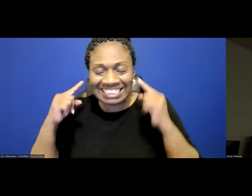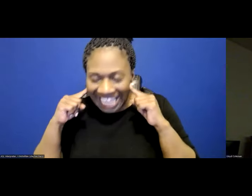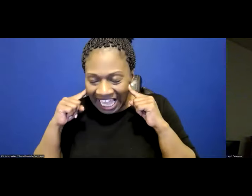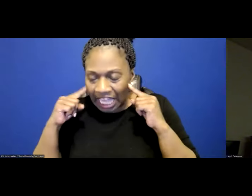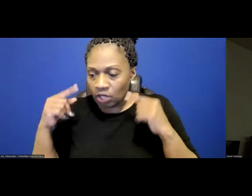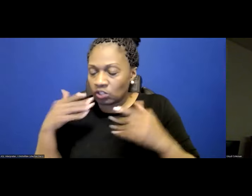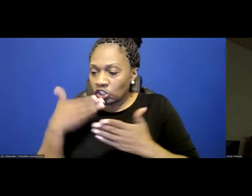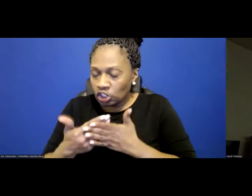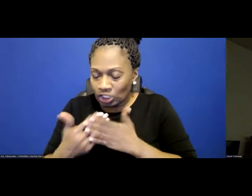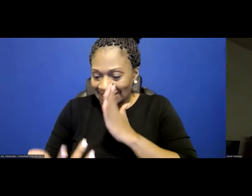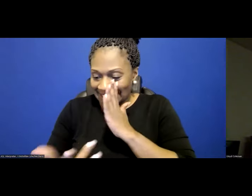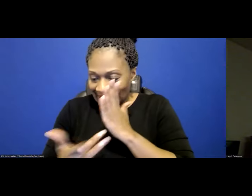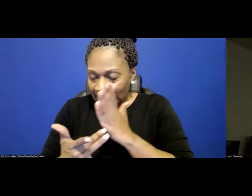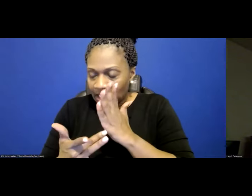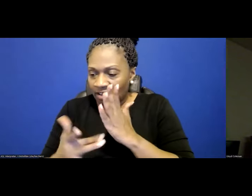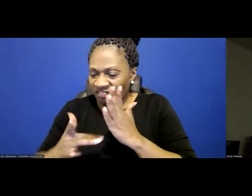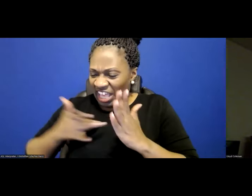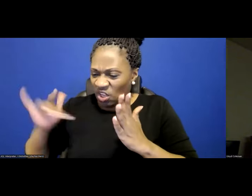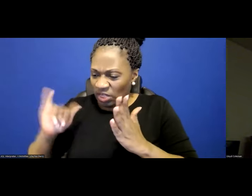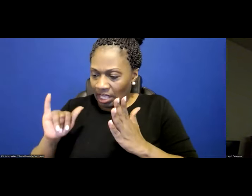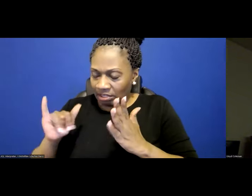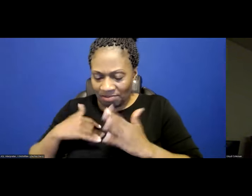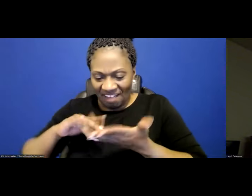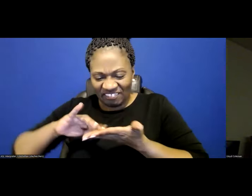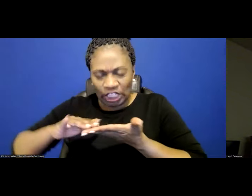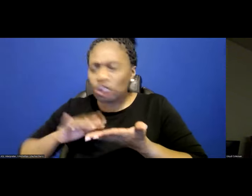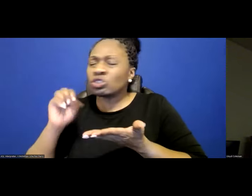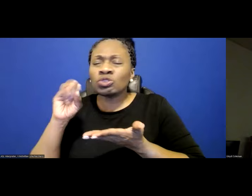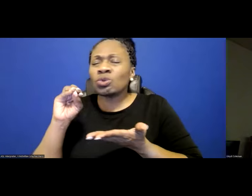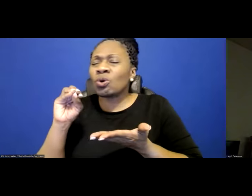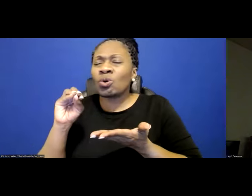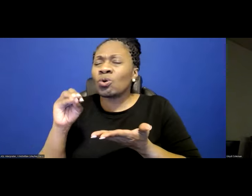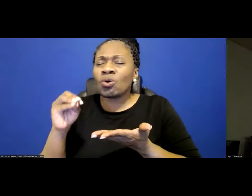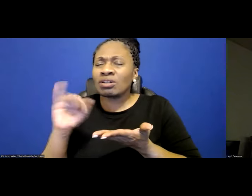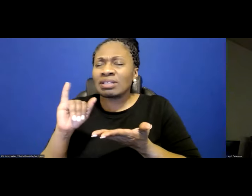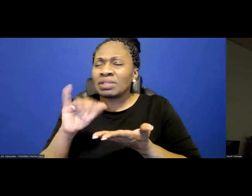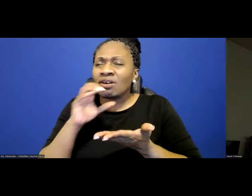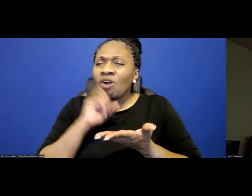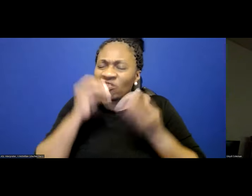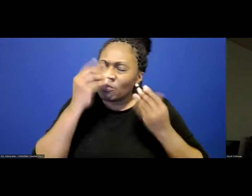under my fingers as well as some of the aural information that I was receiving through my ears.